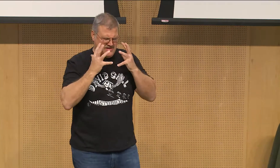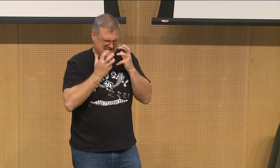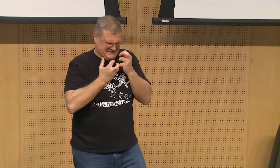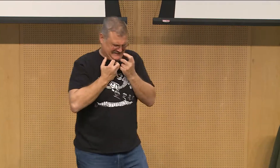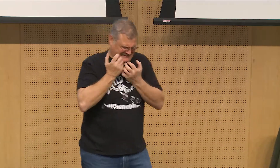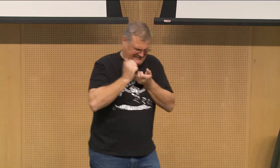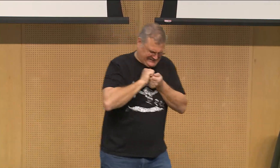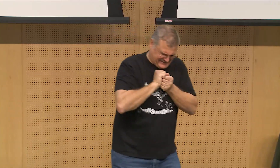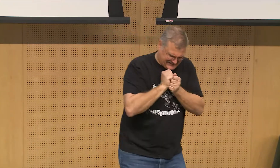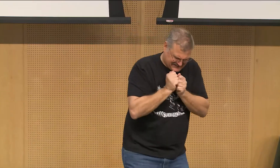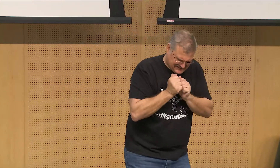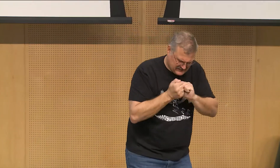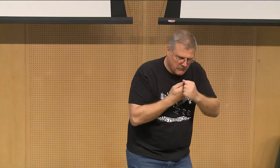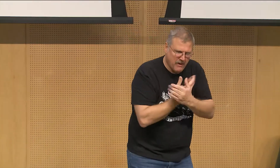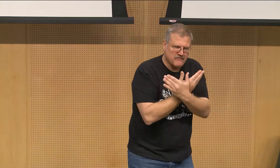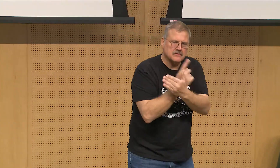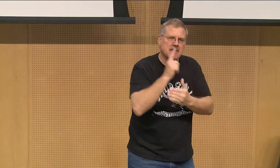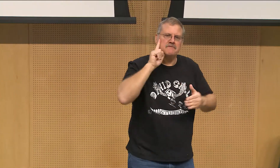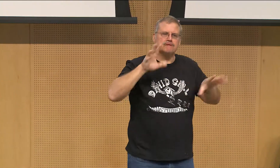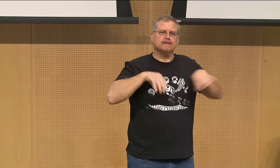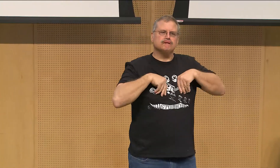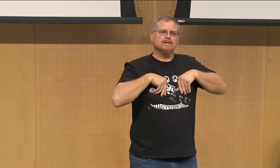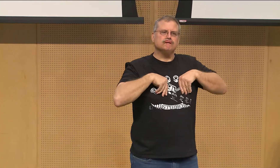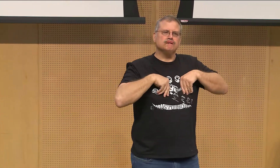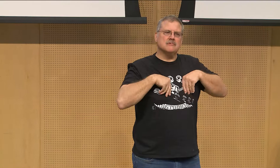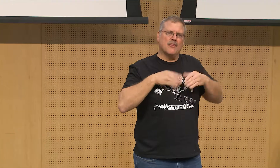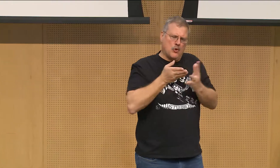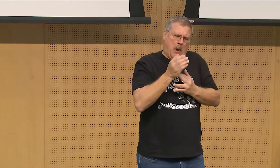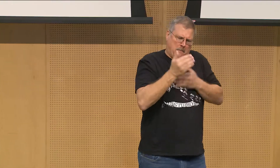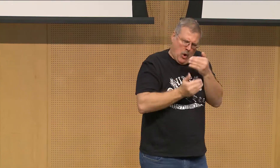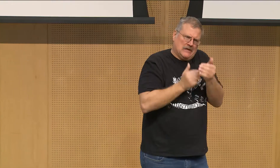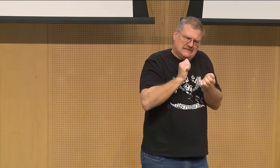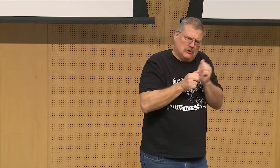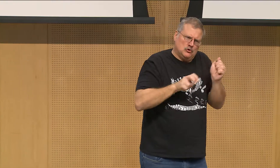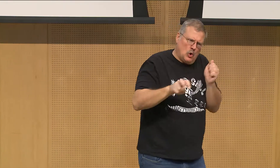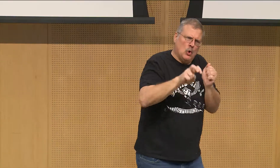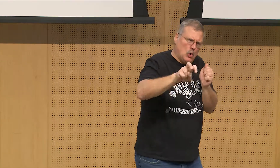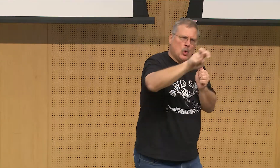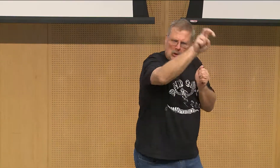to realize who they are and how they fit into the world, and there's a big struggle that you have to go through